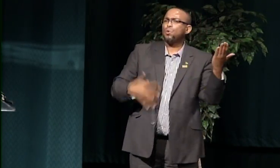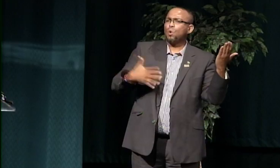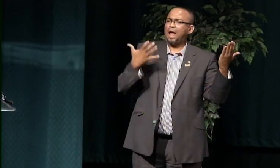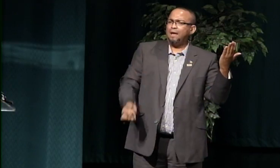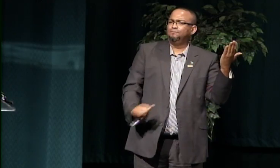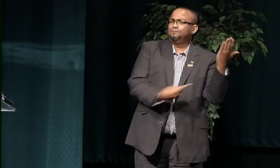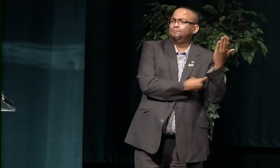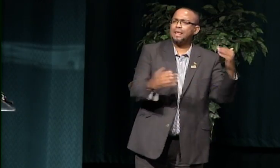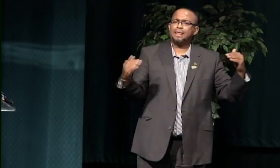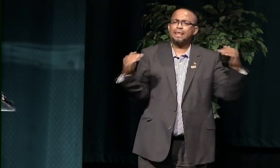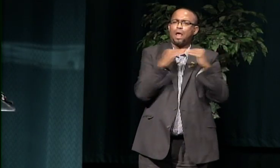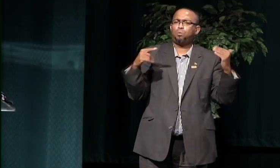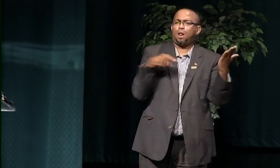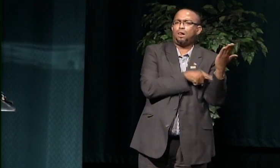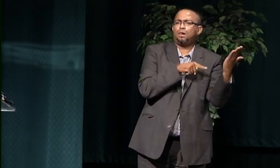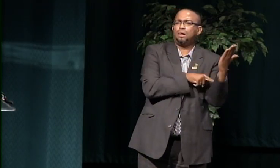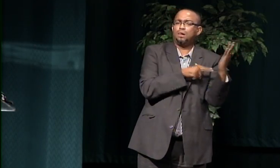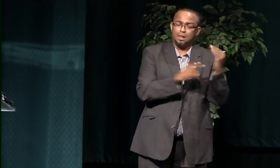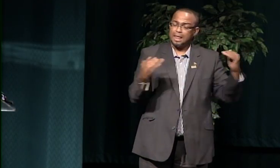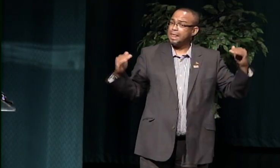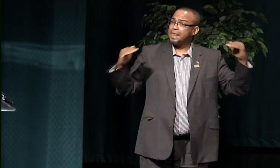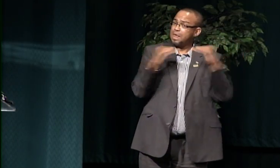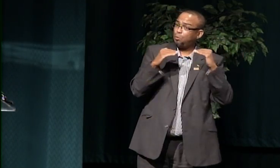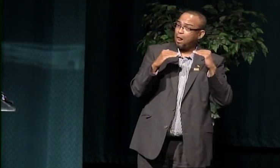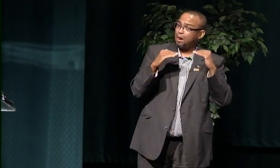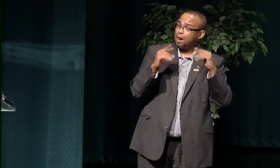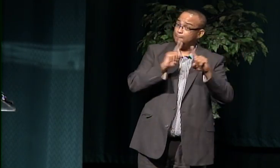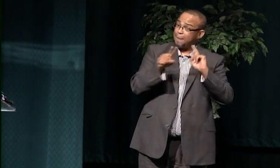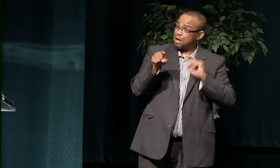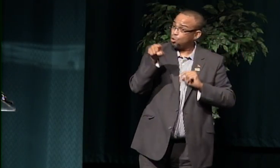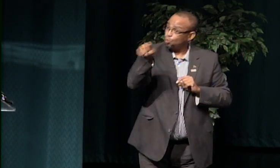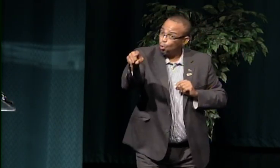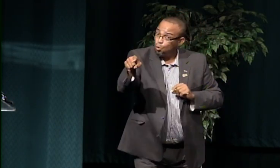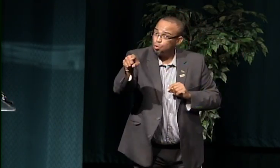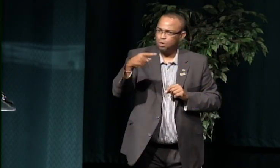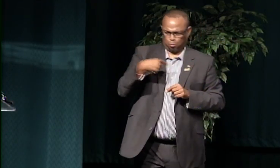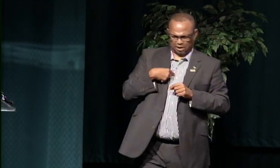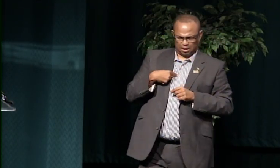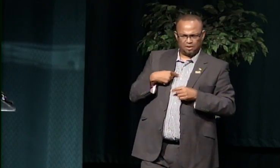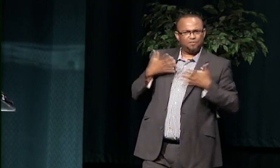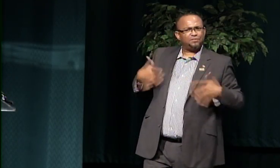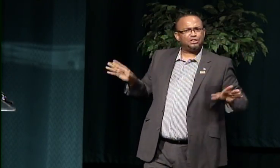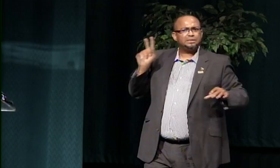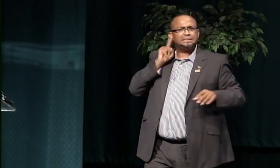And we try to teach the government